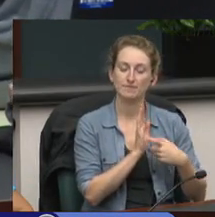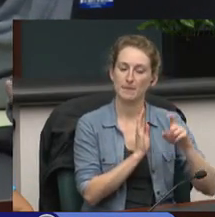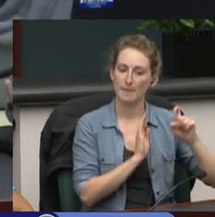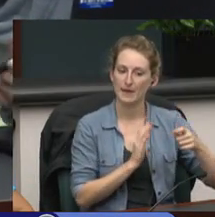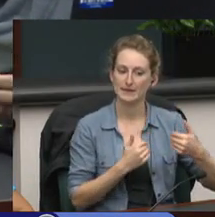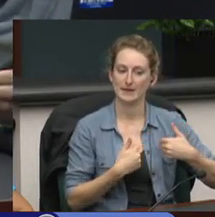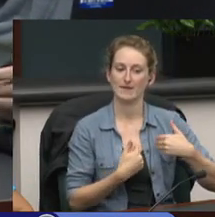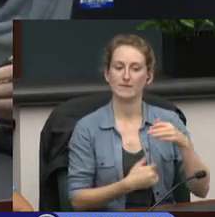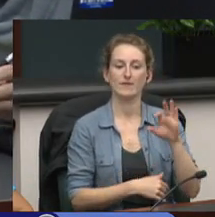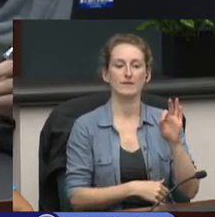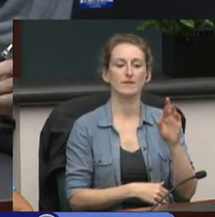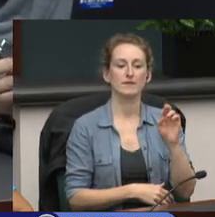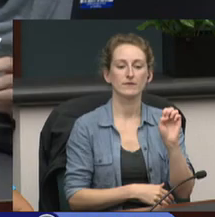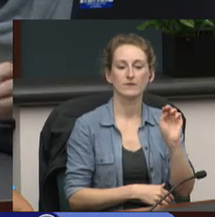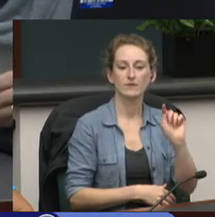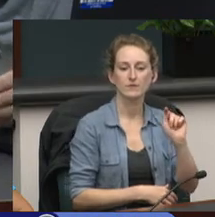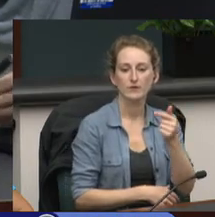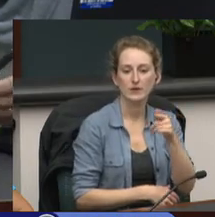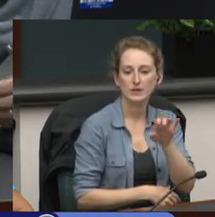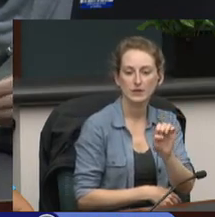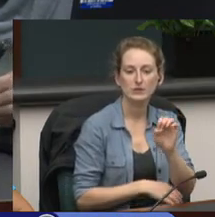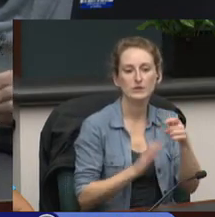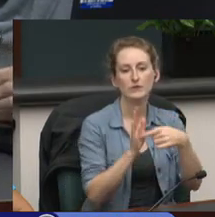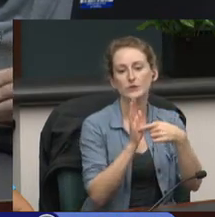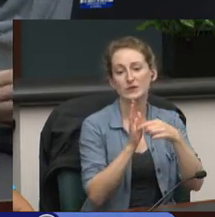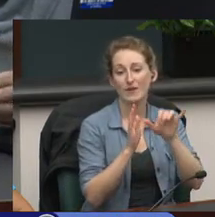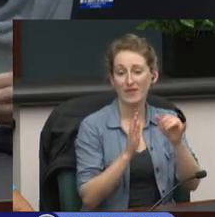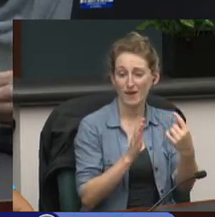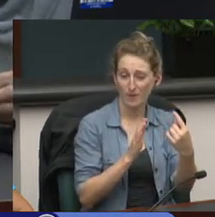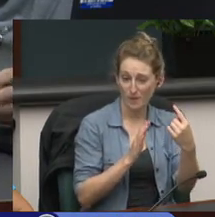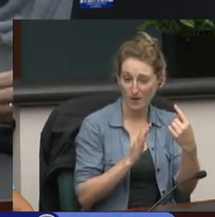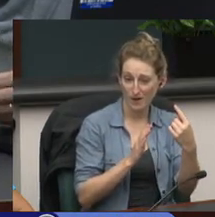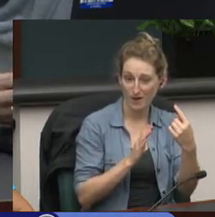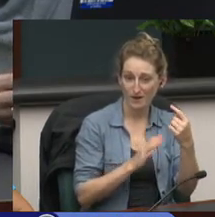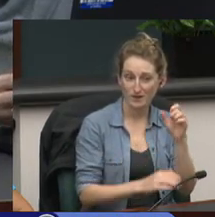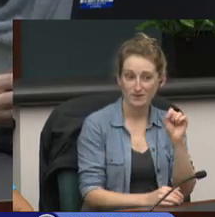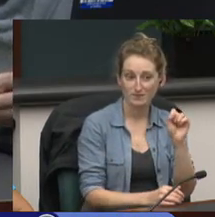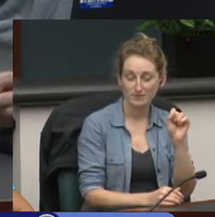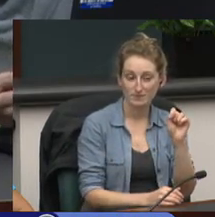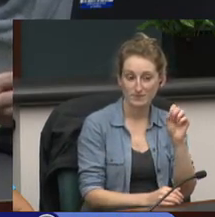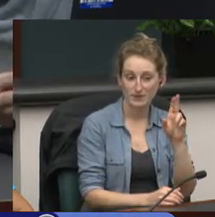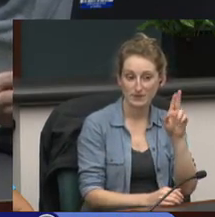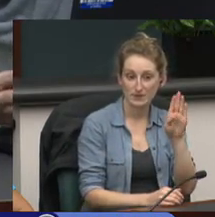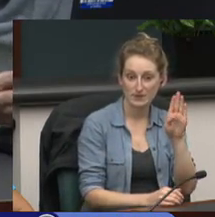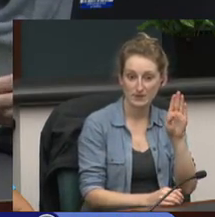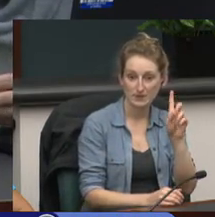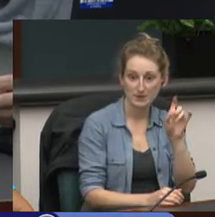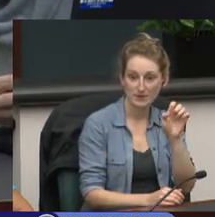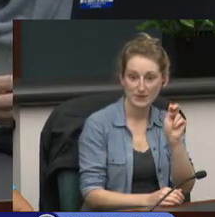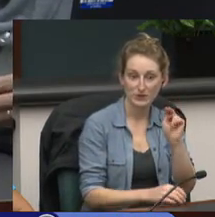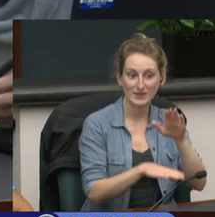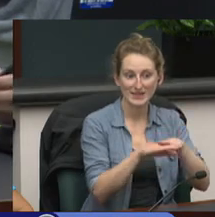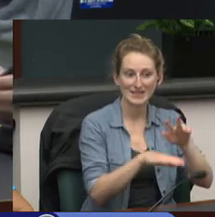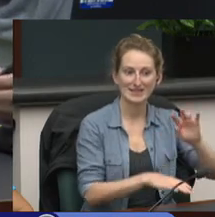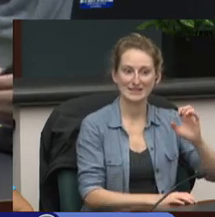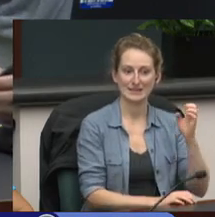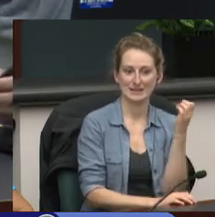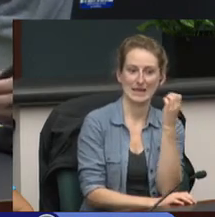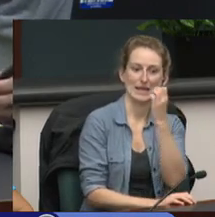example when we had the subdivision that was slightly controversial last year the year before on a second where they had frontage on second and